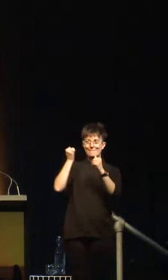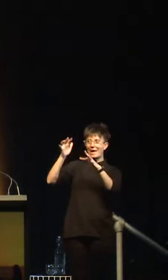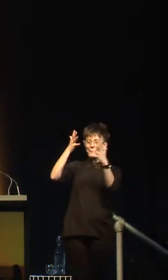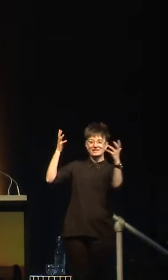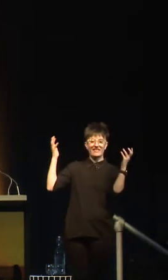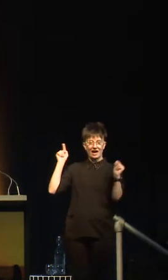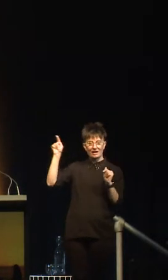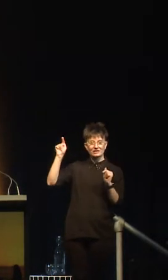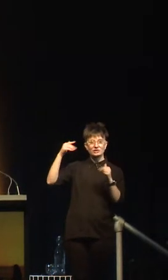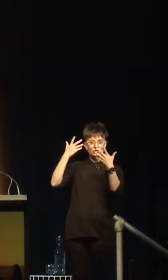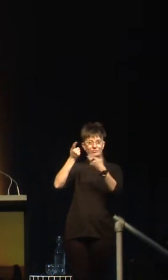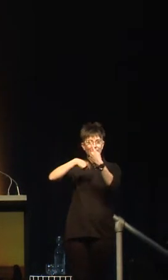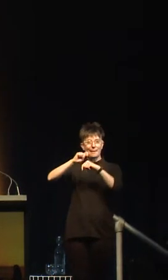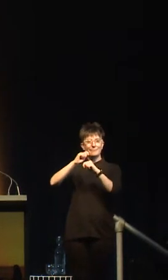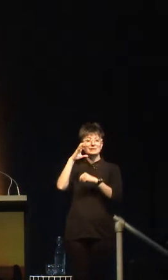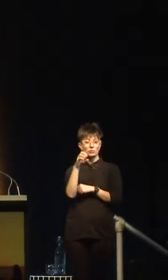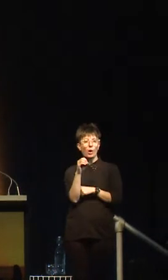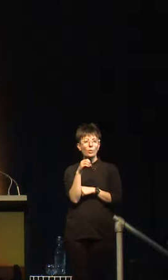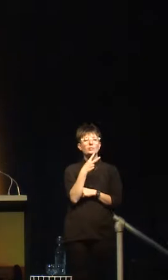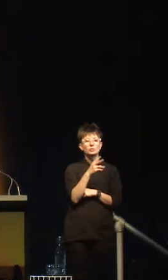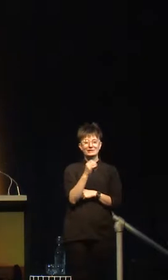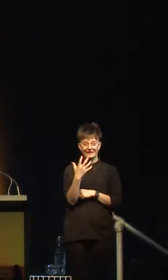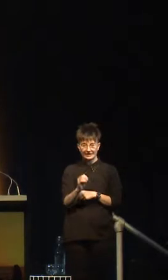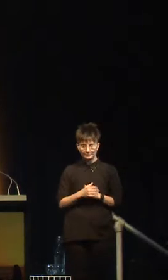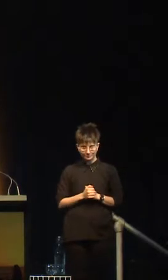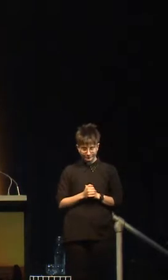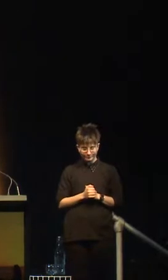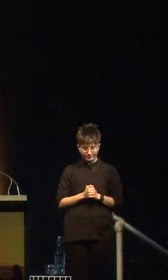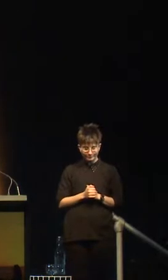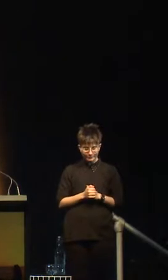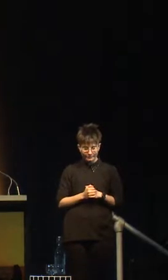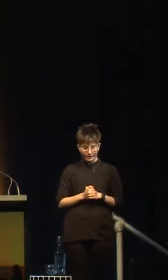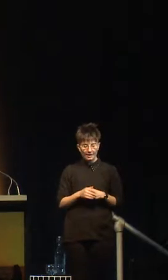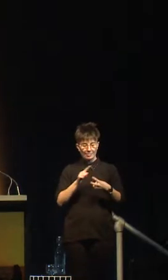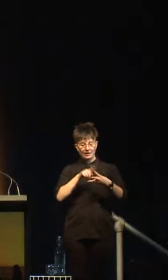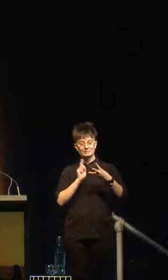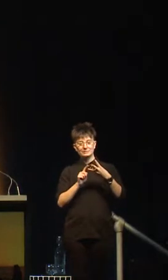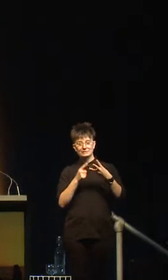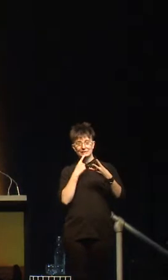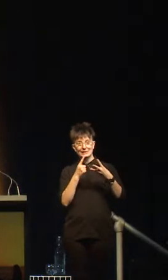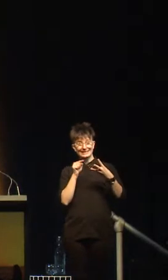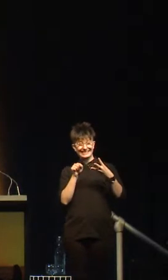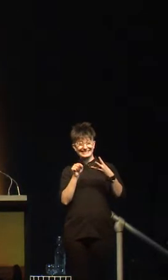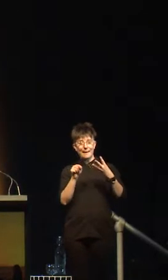it also says that we need to reduce our dominant short-lived gas of biological methane by one